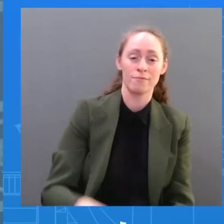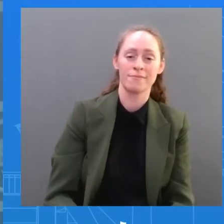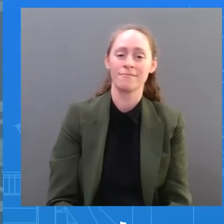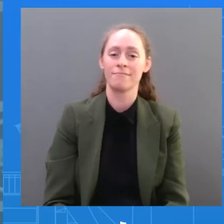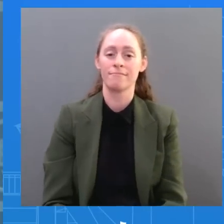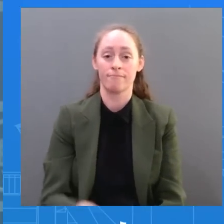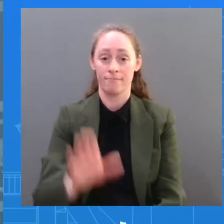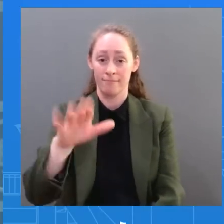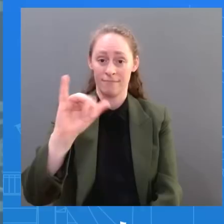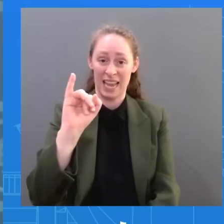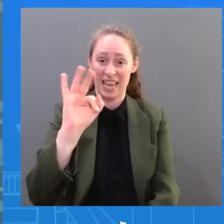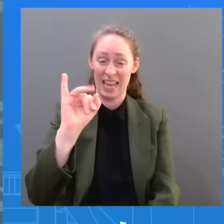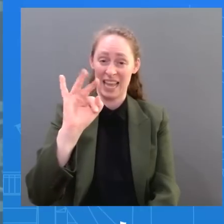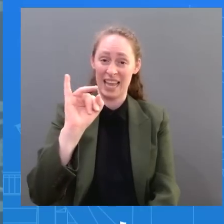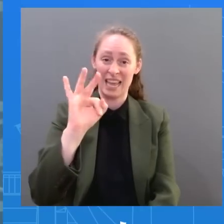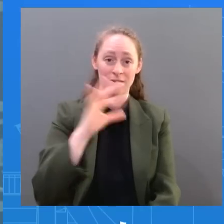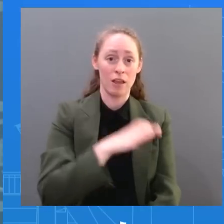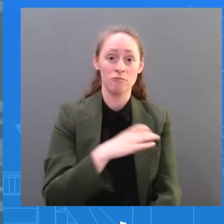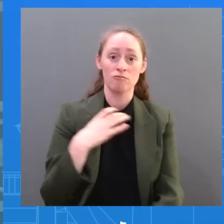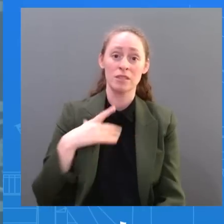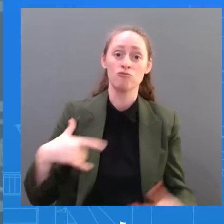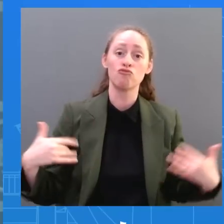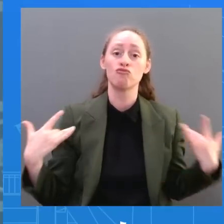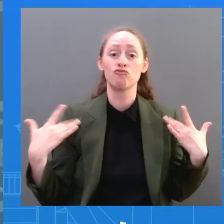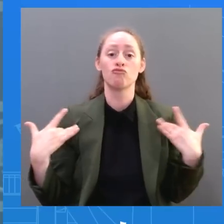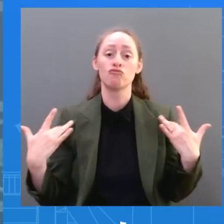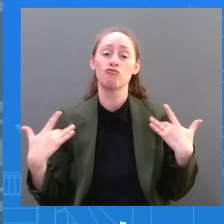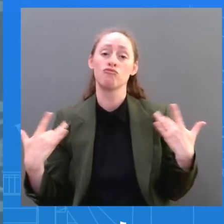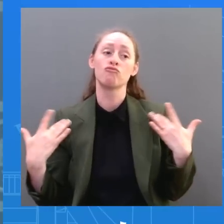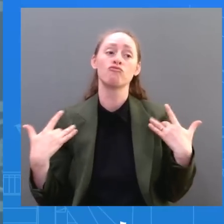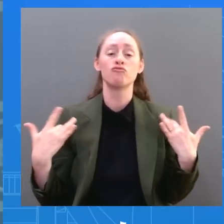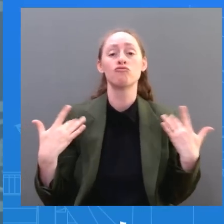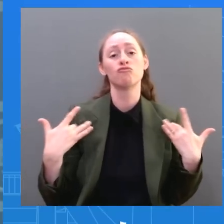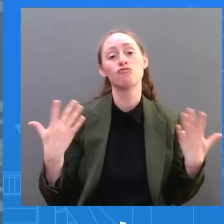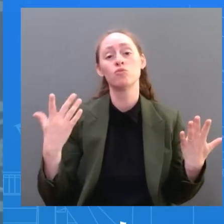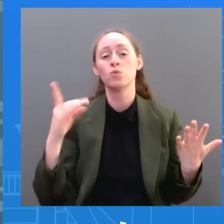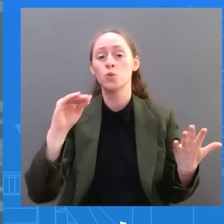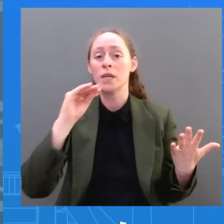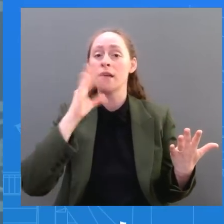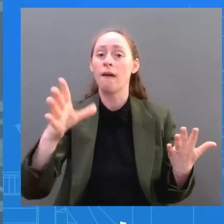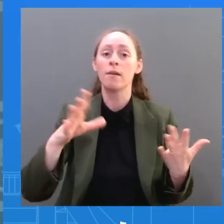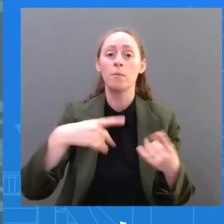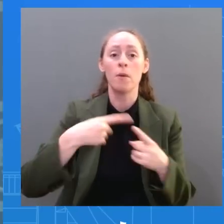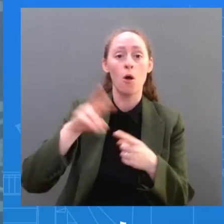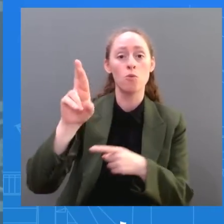Wade, and does not codify Roe, make that -- make Roe the law of the land,